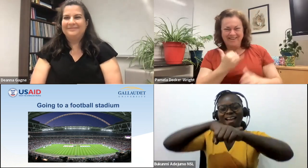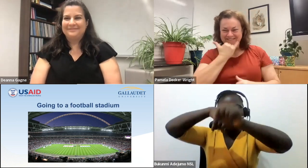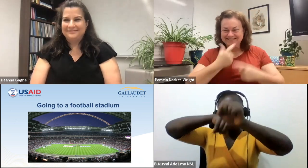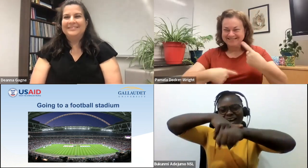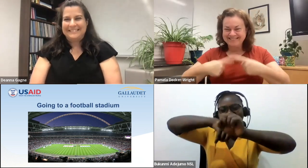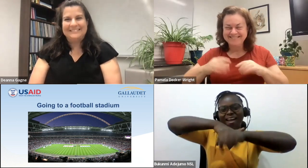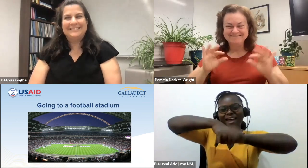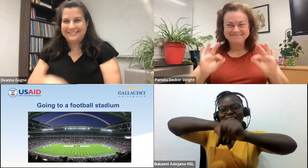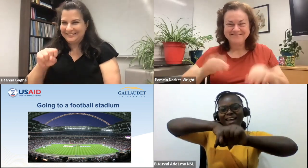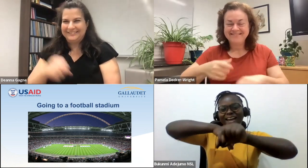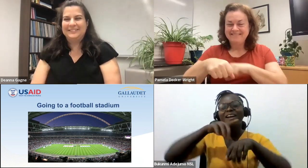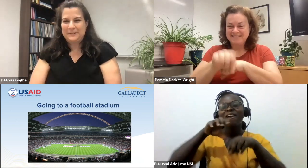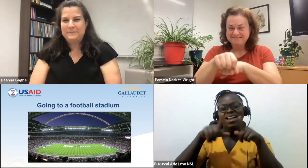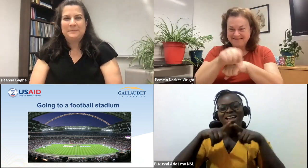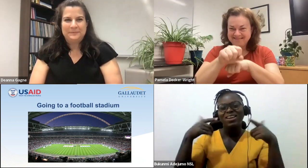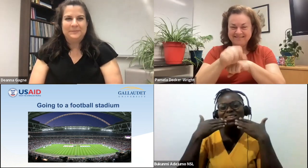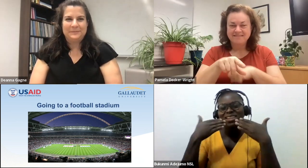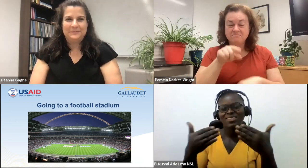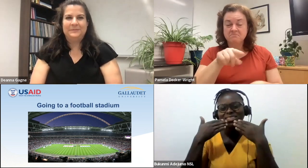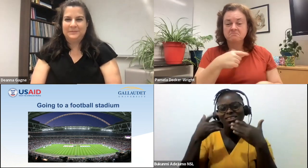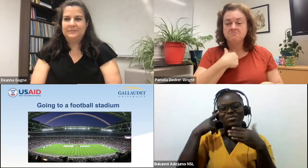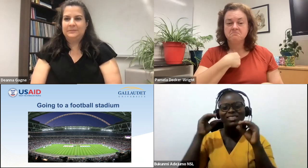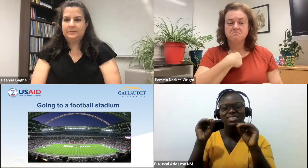great Thank you. This is what I had the right sign there.